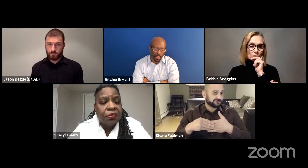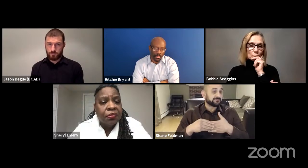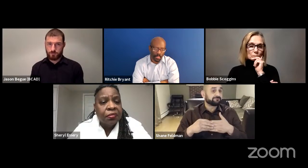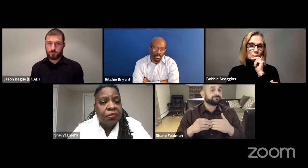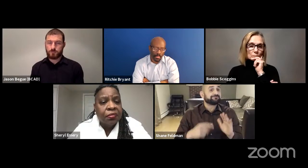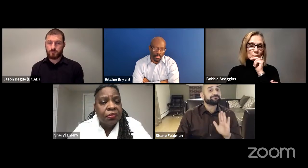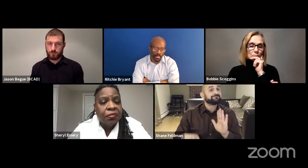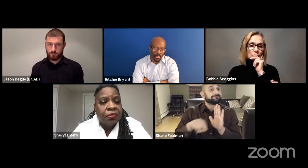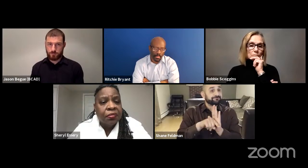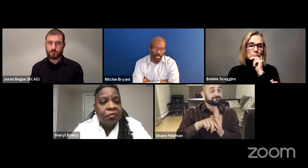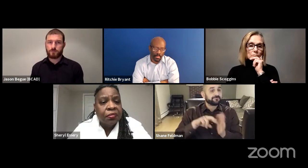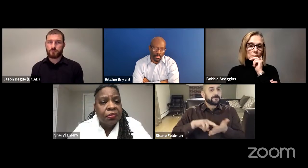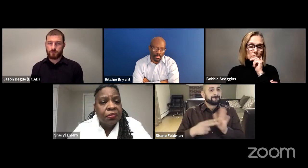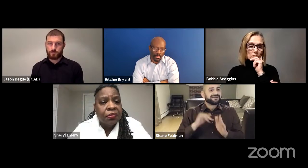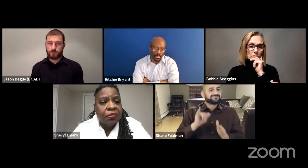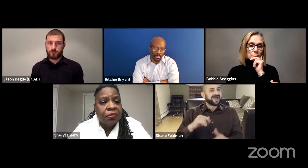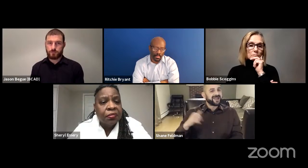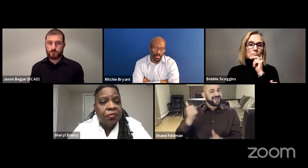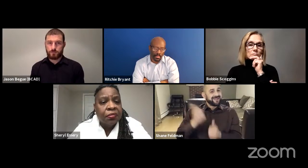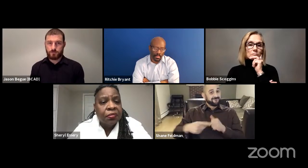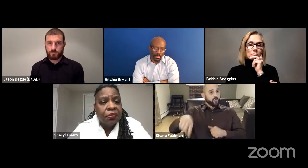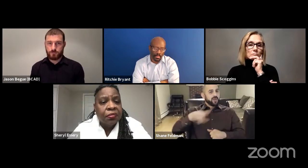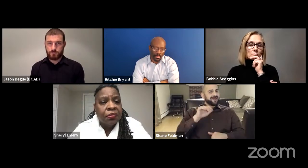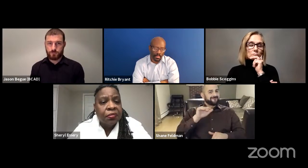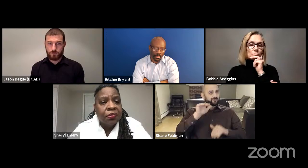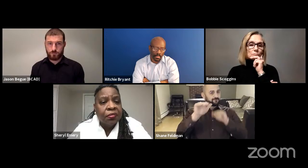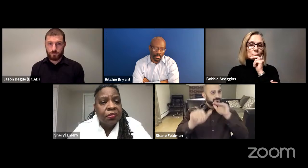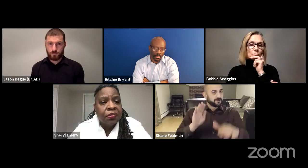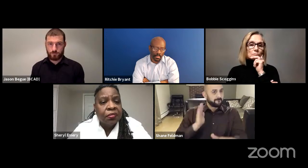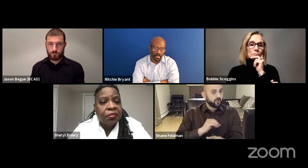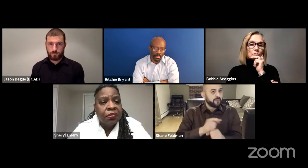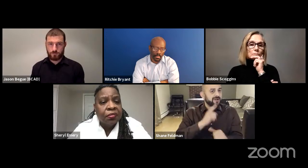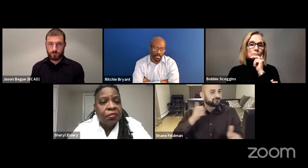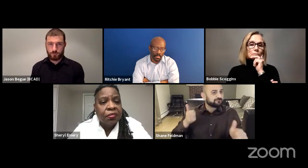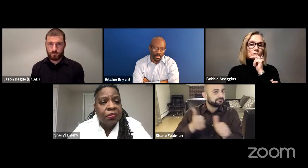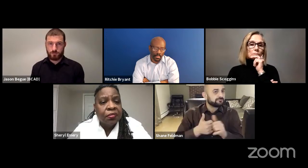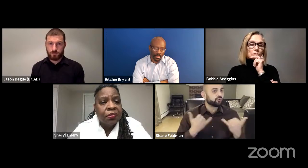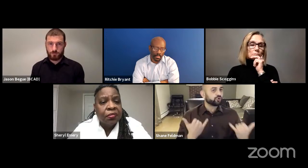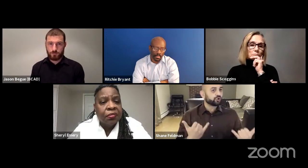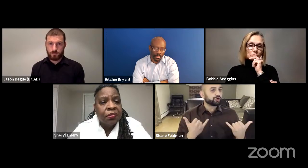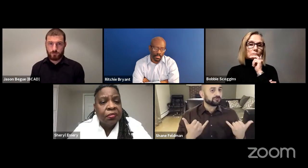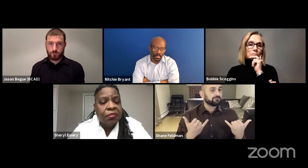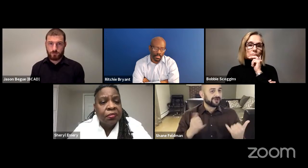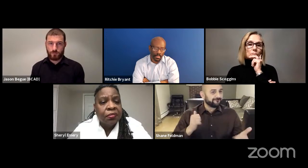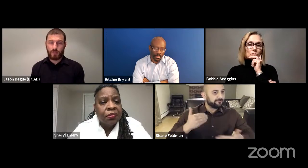that kind of flexibility is key and that's allowed in the first policy. Now, the negative